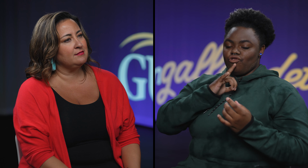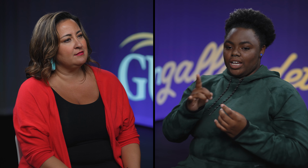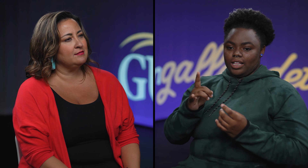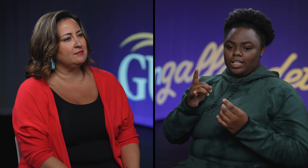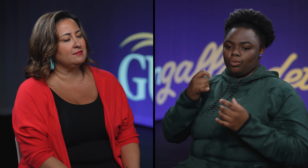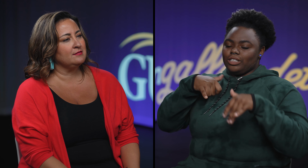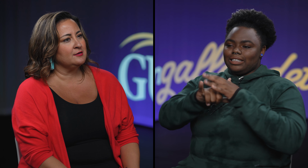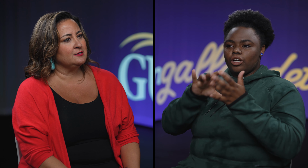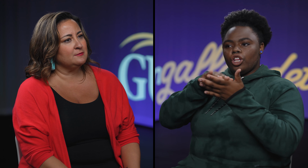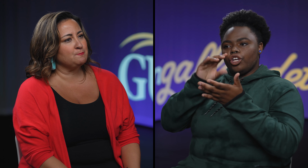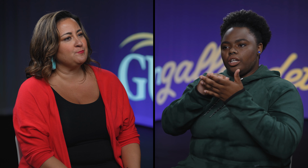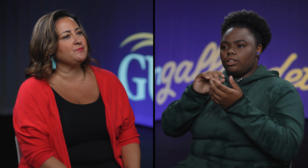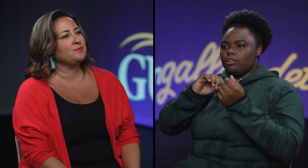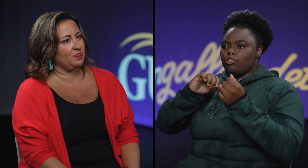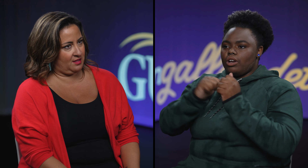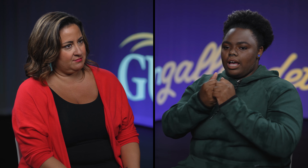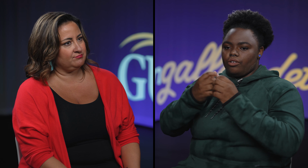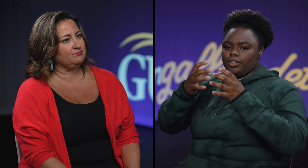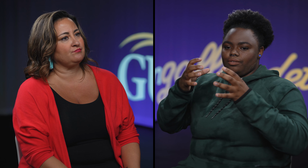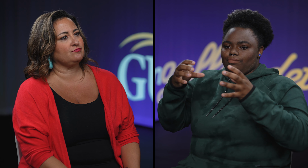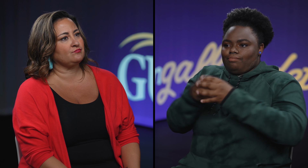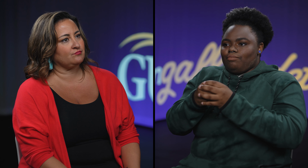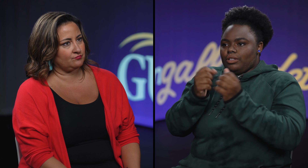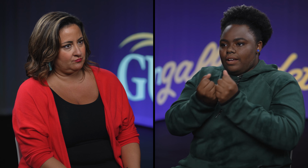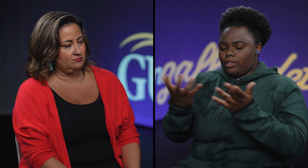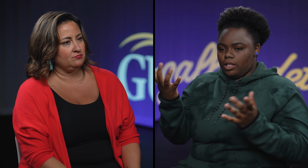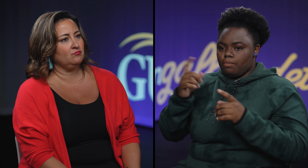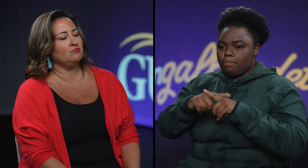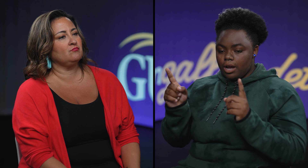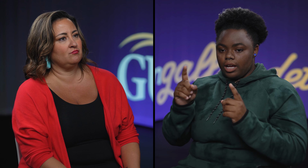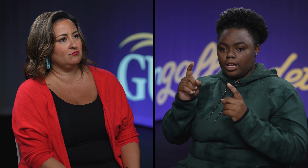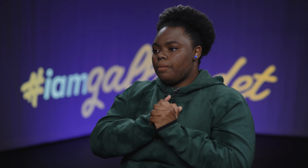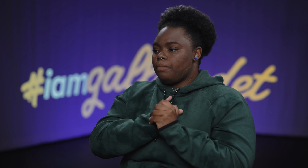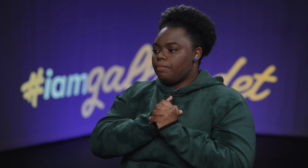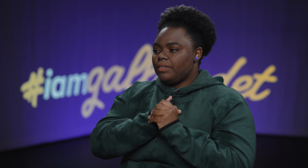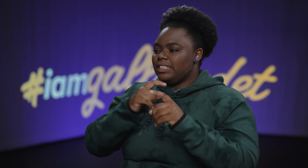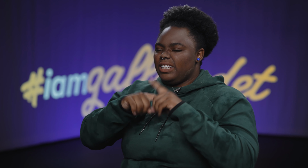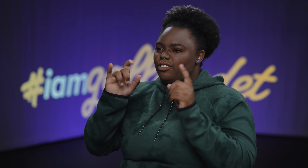We’re really still learning how to bond and all of that,